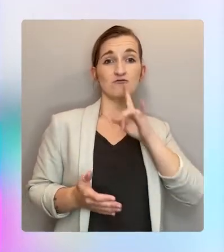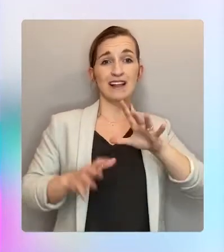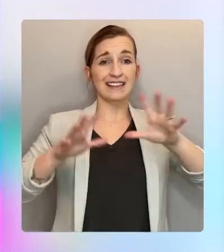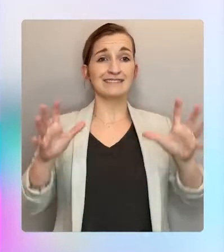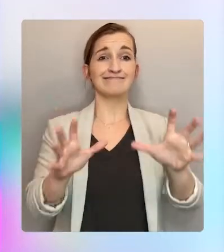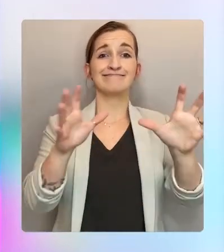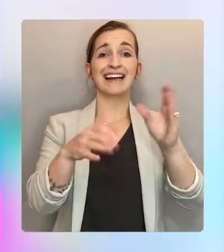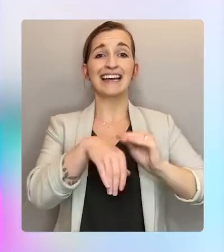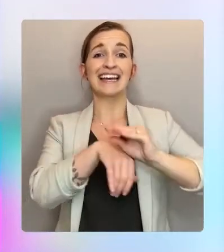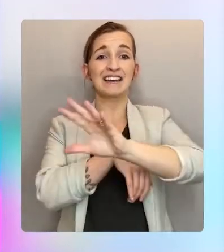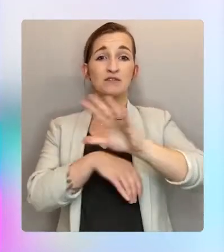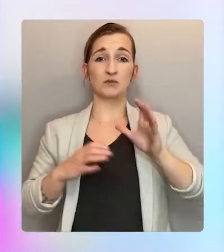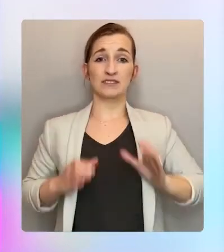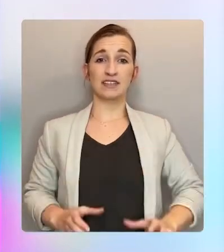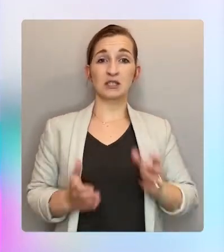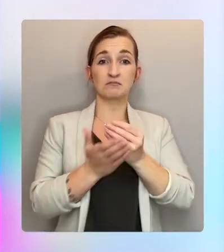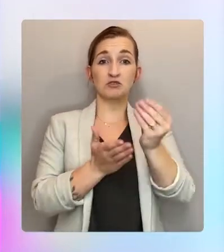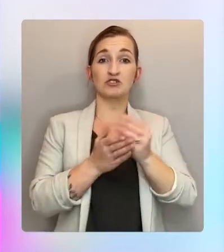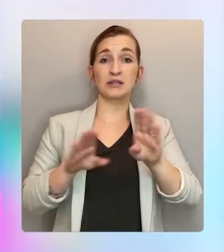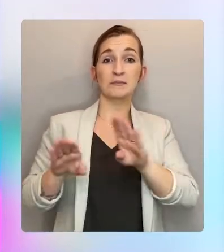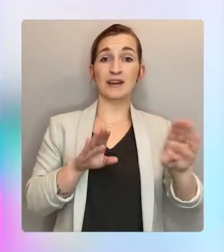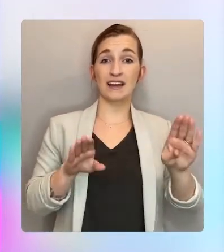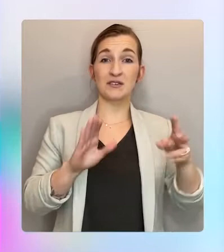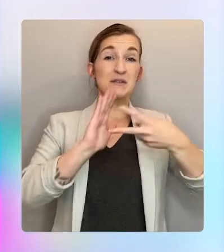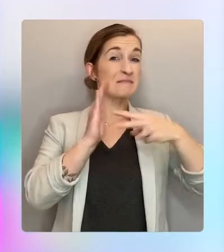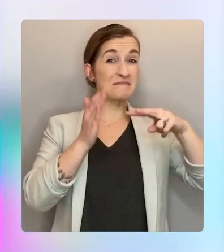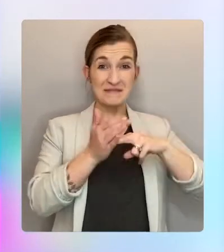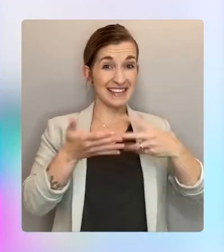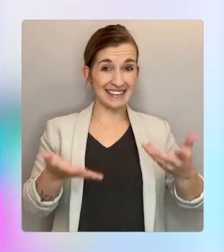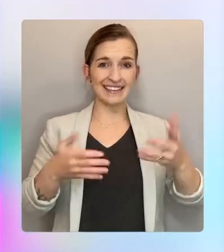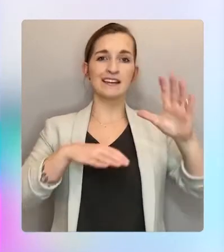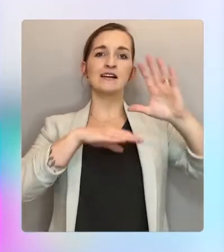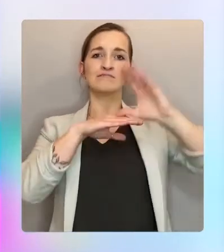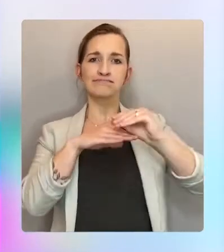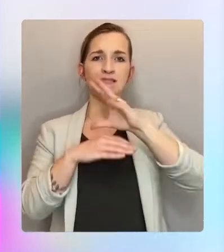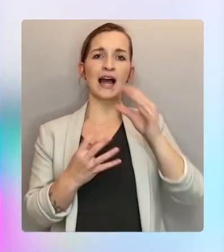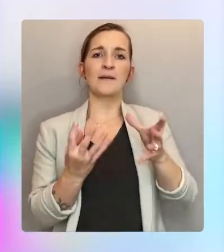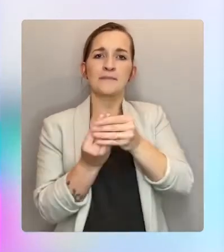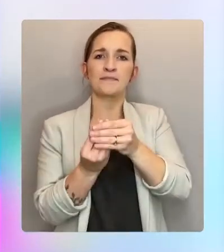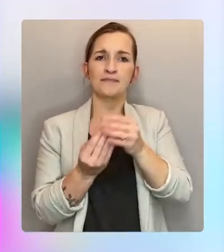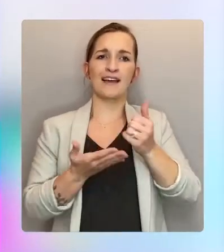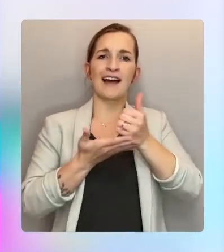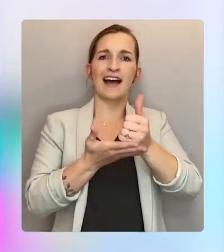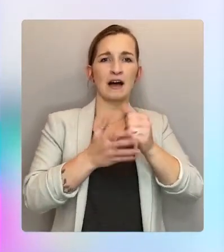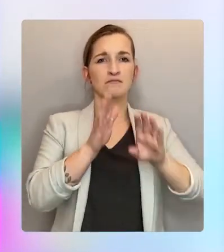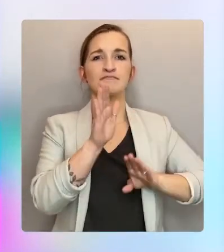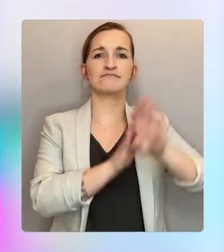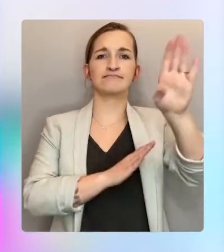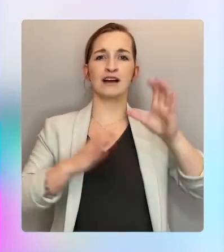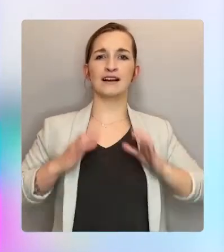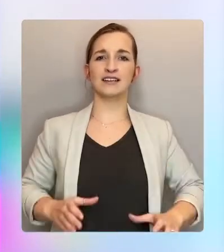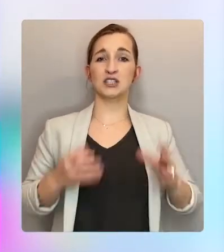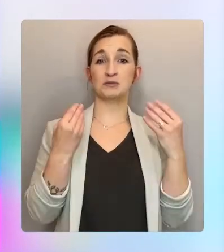that we find content bundling and discounts are effective means of driving customer sales on the app store today.